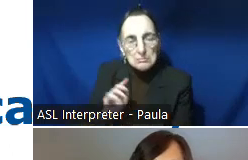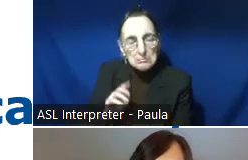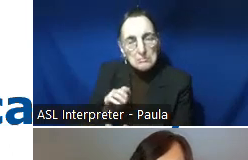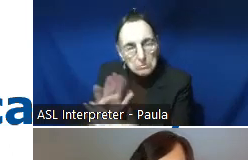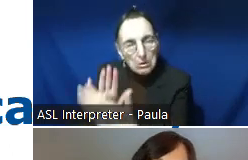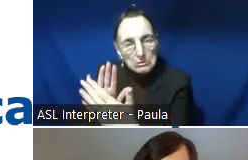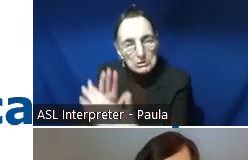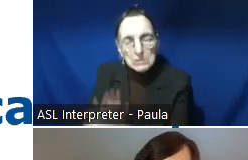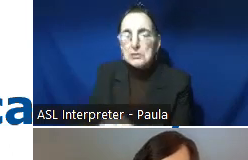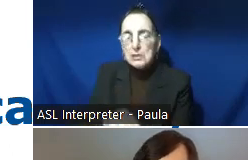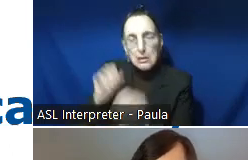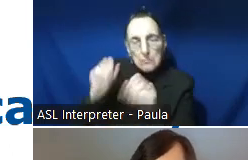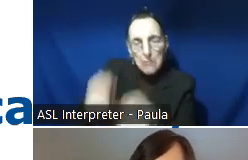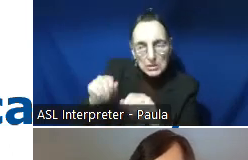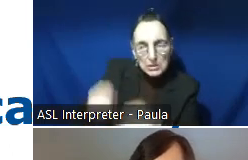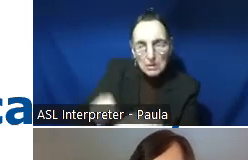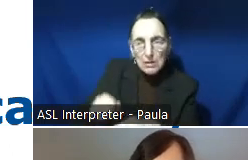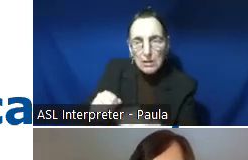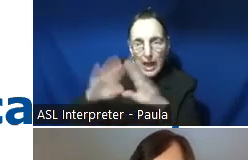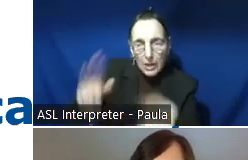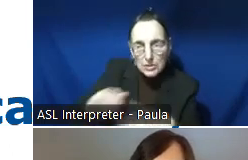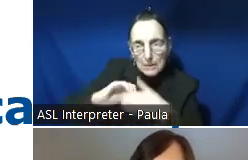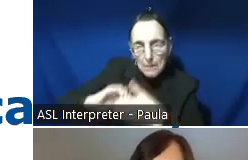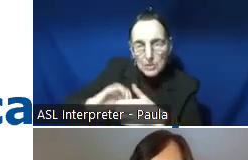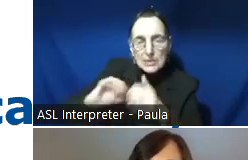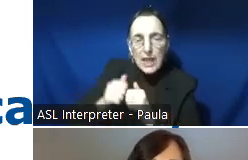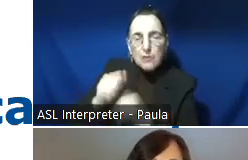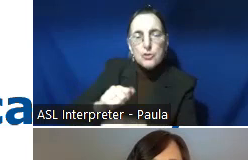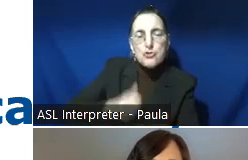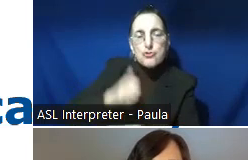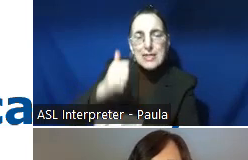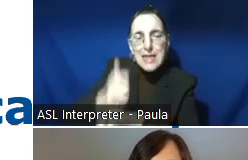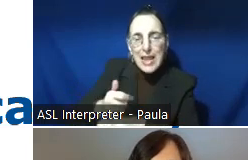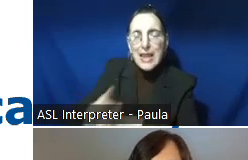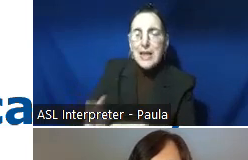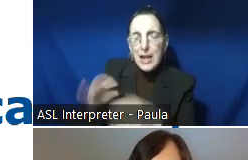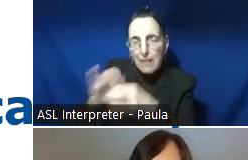with them for collaborative activities. It includes types of collaborative activities